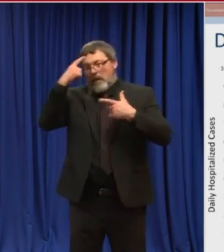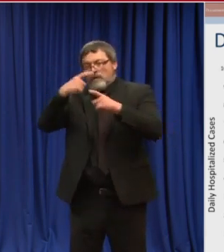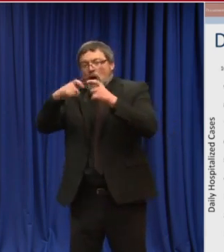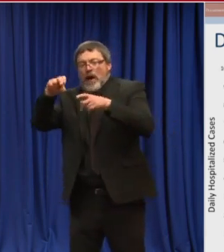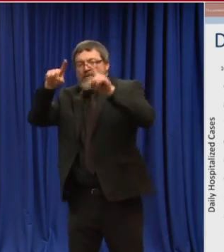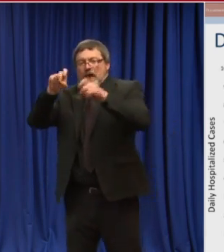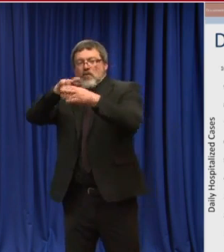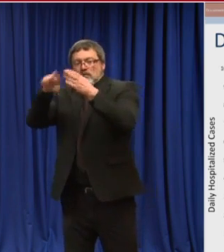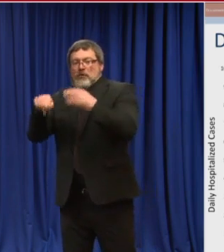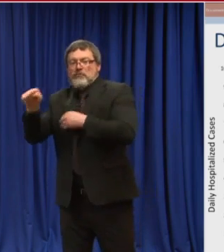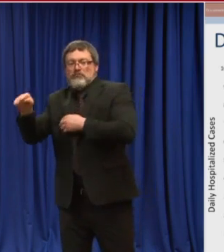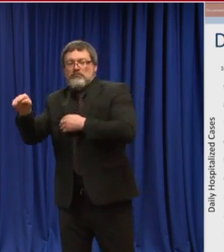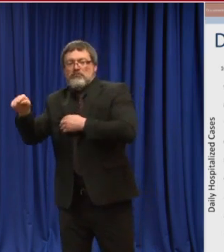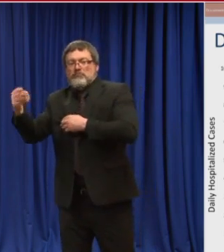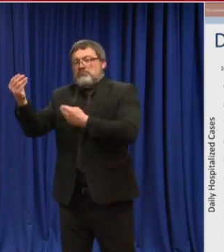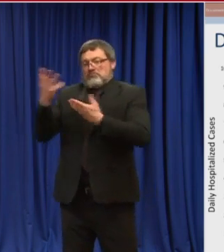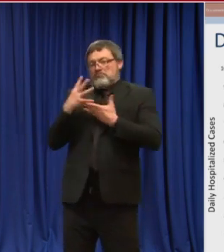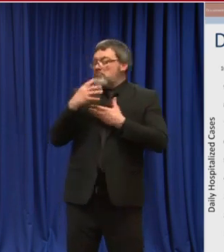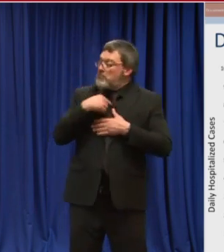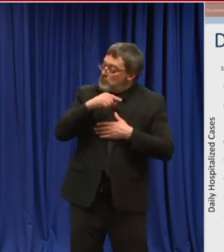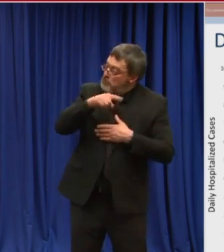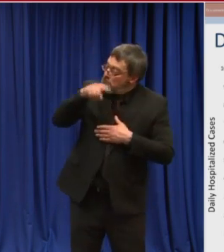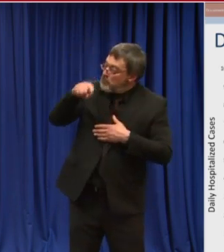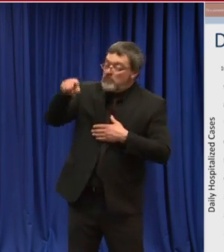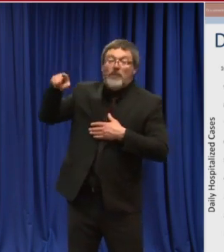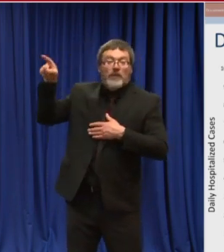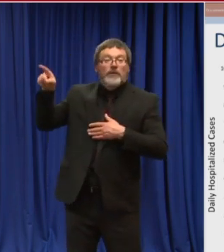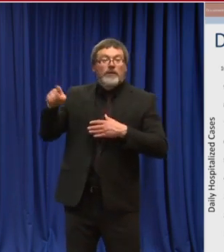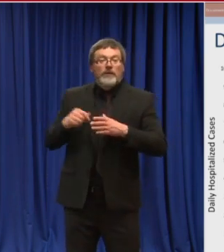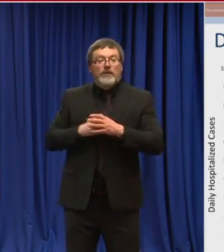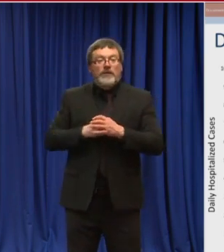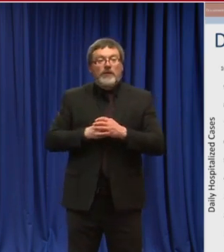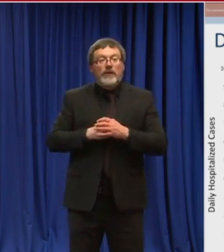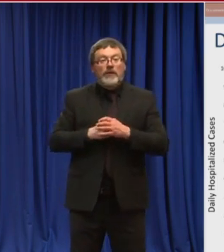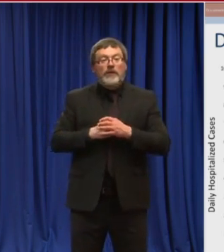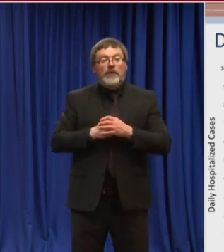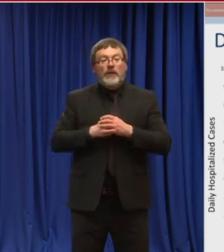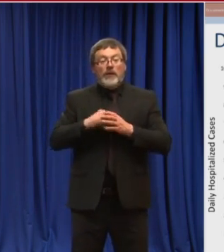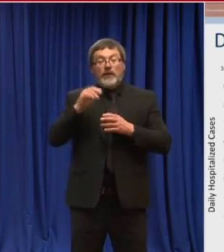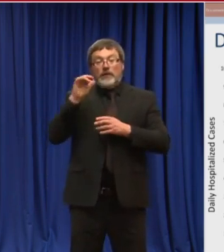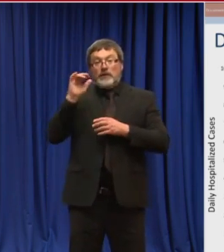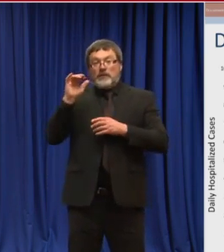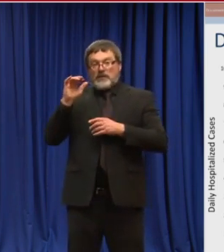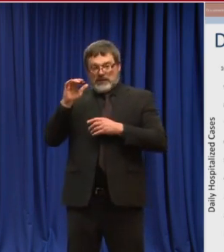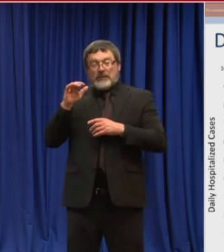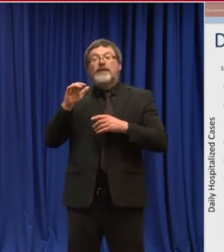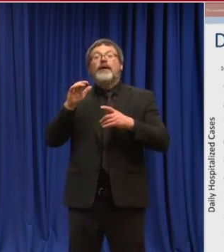AS I THINK WE ALL REALIZE AND SO IT’S IMPORTANT TO LOOK AT OTHER DATA AS WELL.